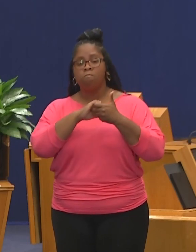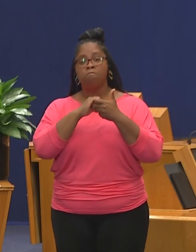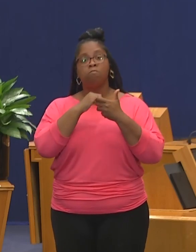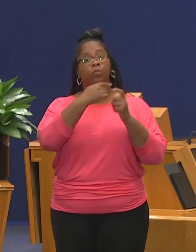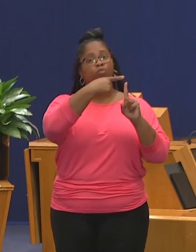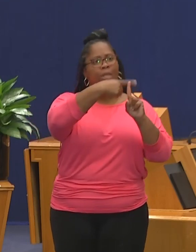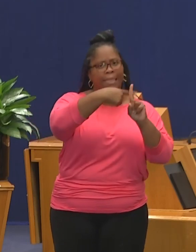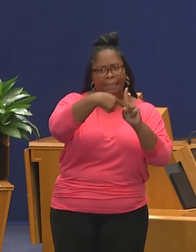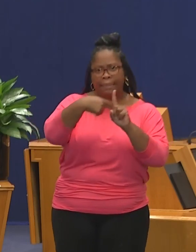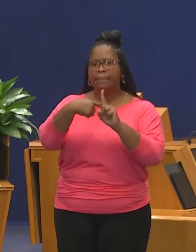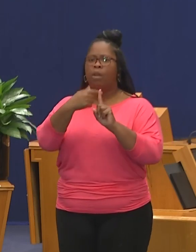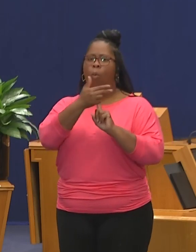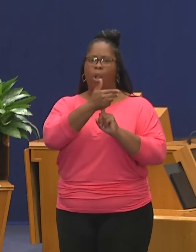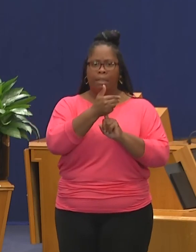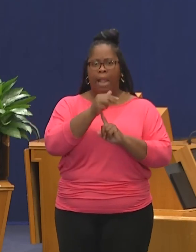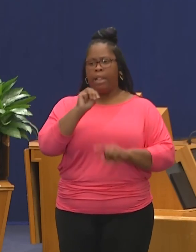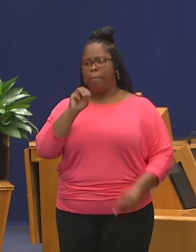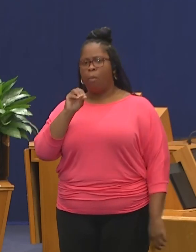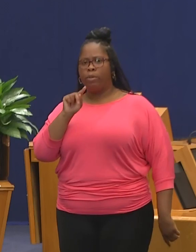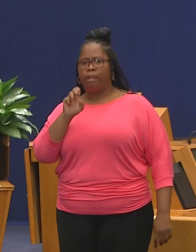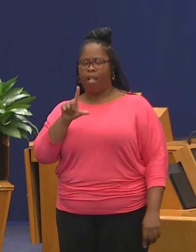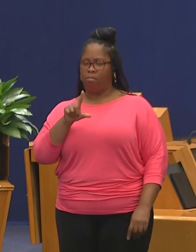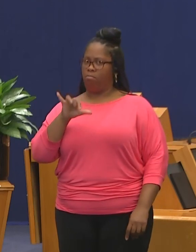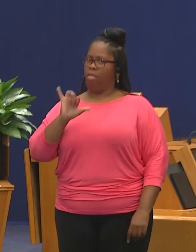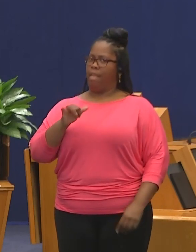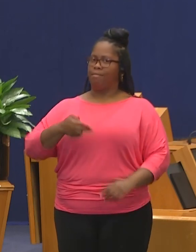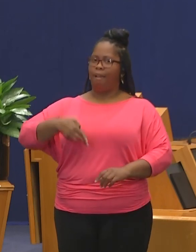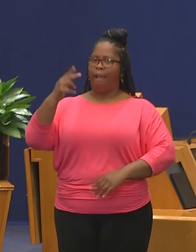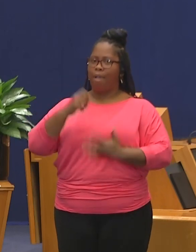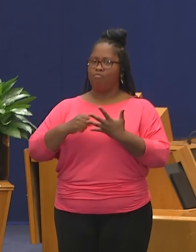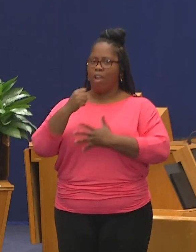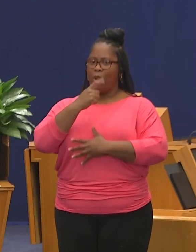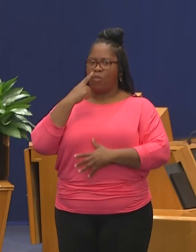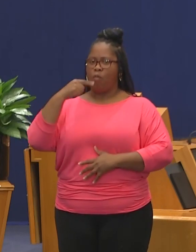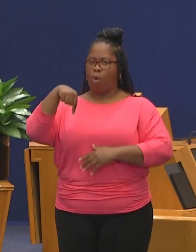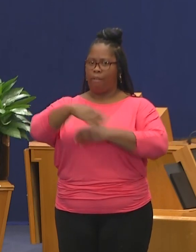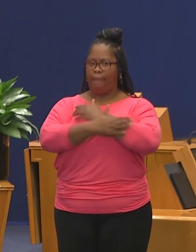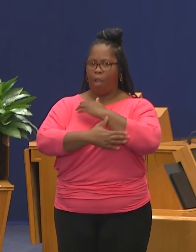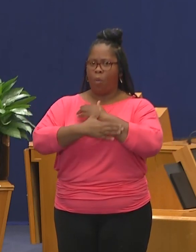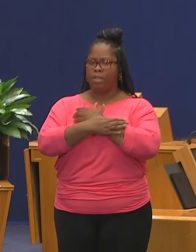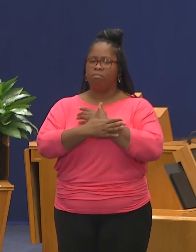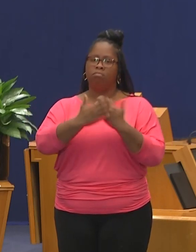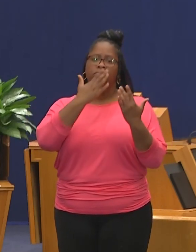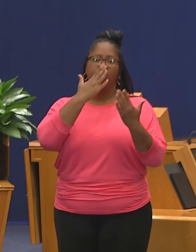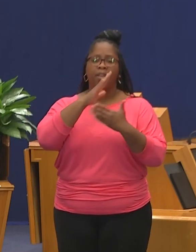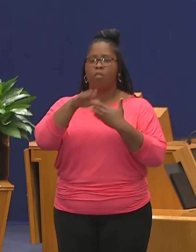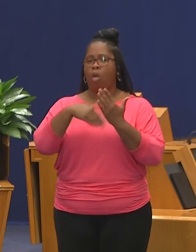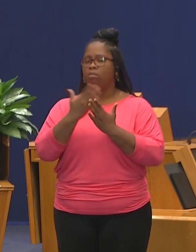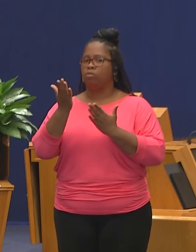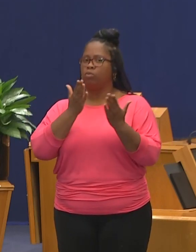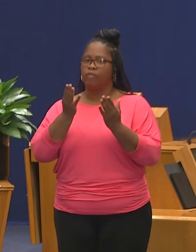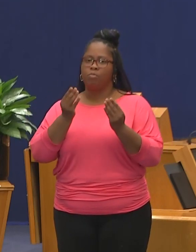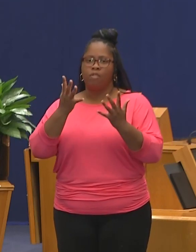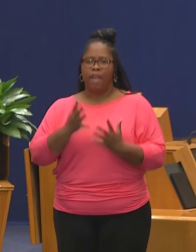TOGETHER TO LEASE THESE MOTELS AND HOTELS. THIS IS A HIGH PRIORITY FOR THE